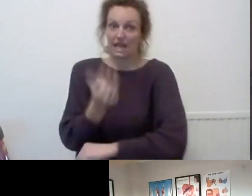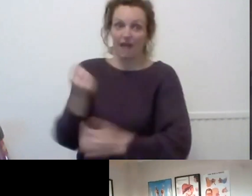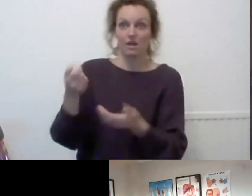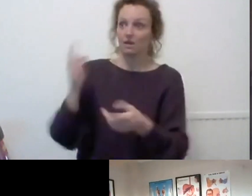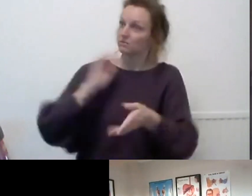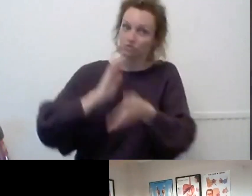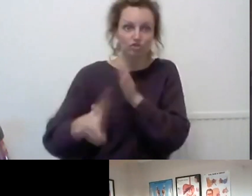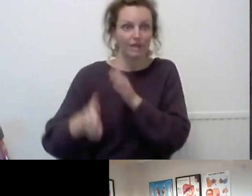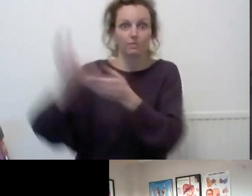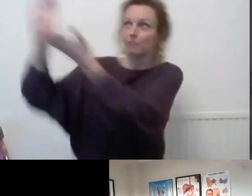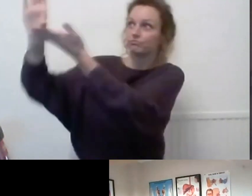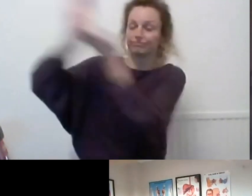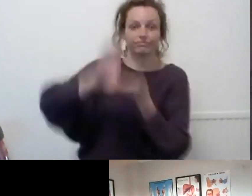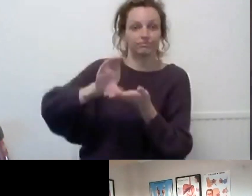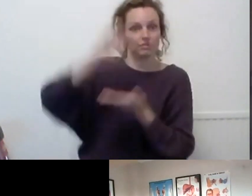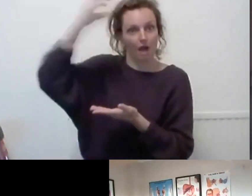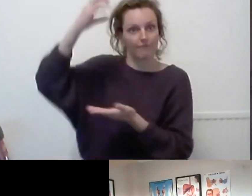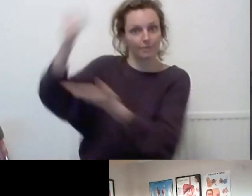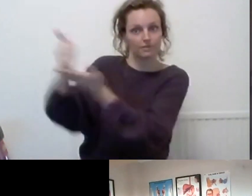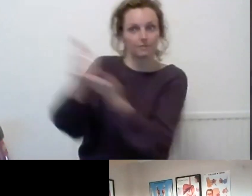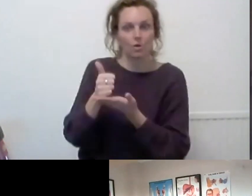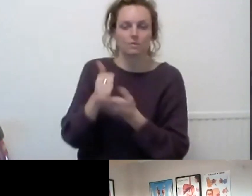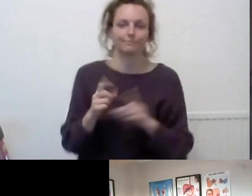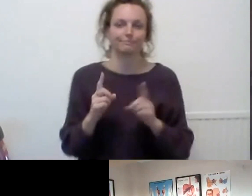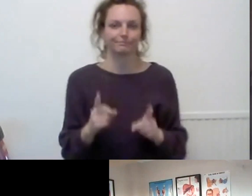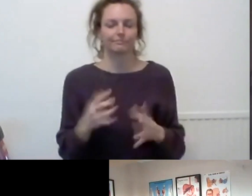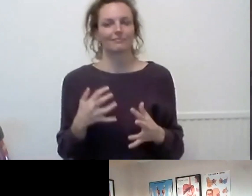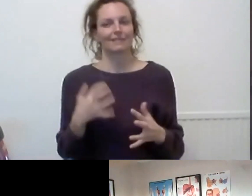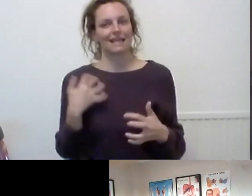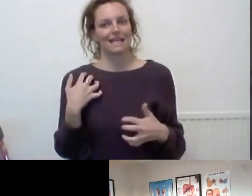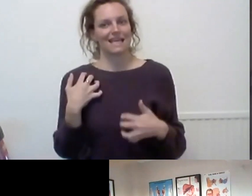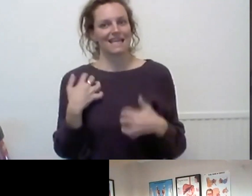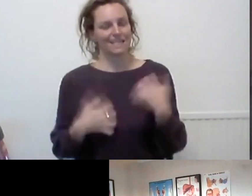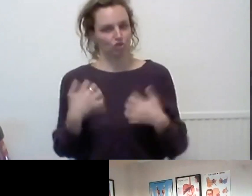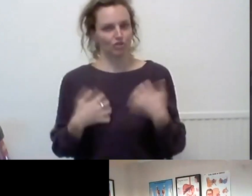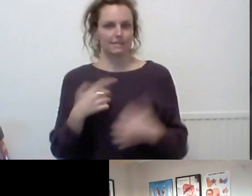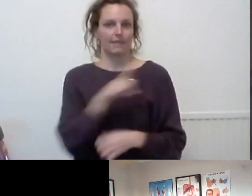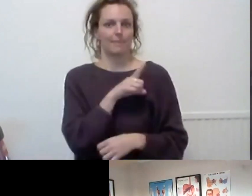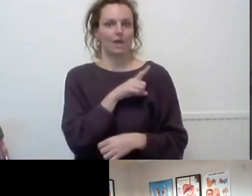interesting thing is that a piece of genetic material from the virus which is inactivated